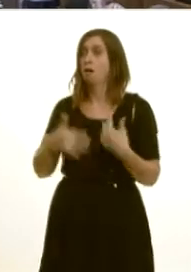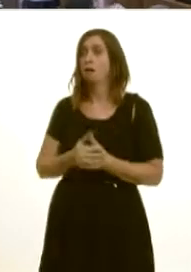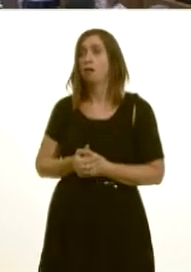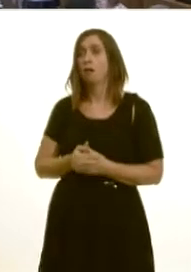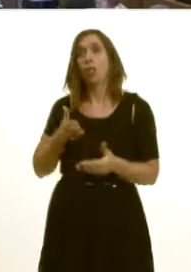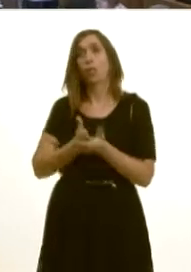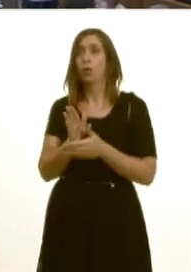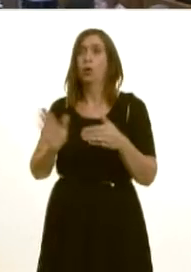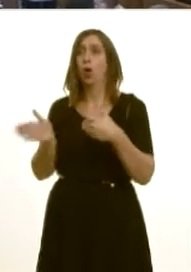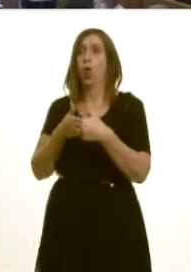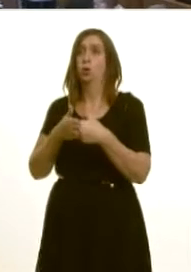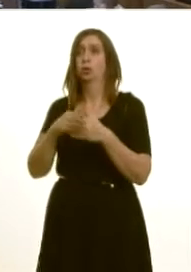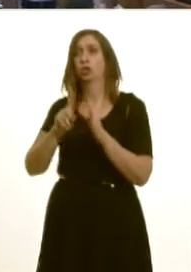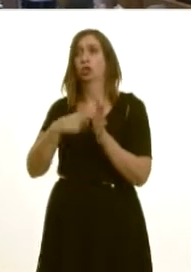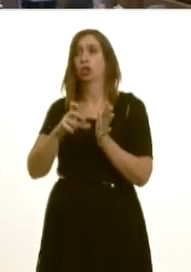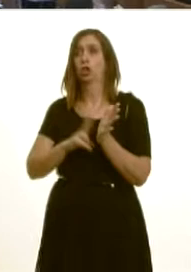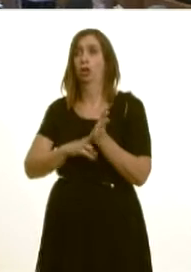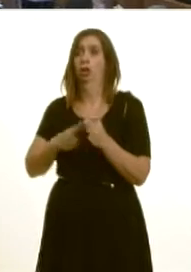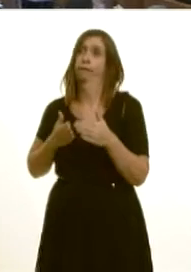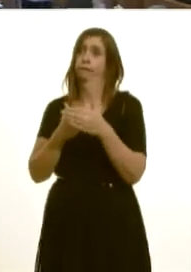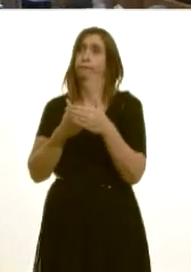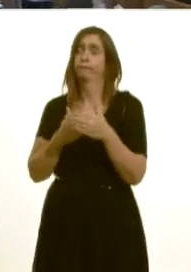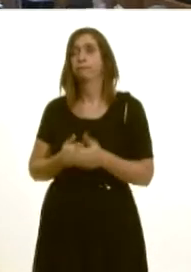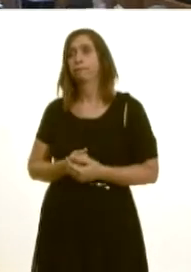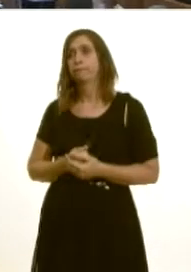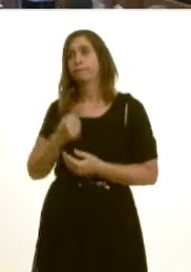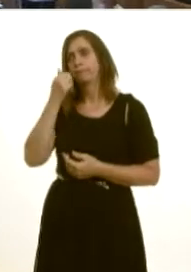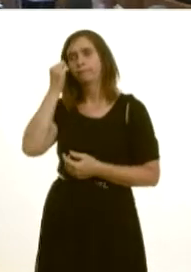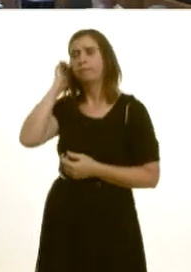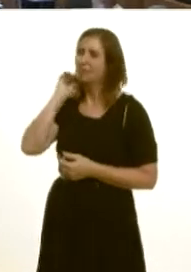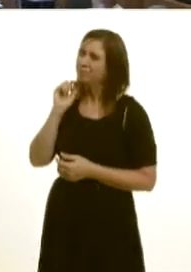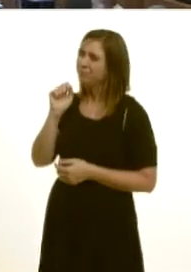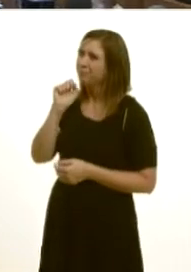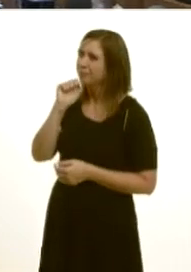Carwyn Jones: We will look at all relevant evidence, but we cannot escape the fact that